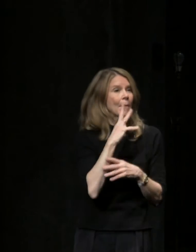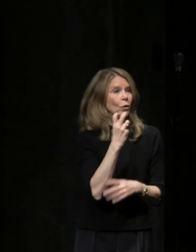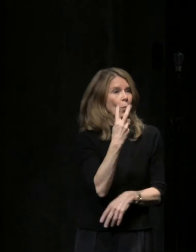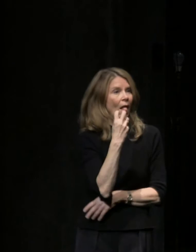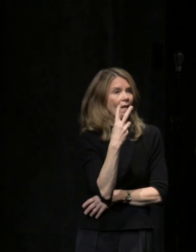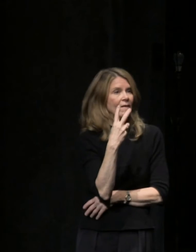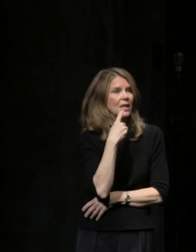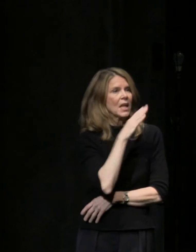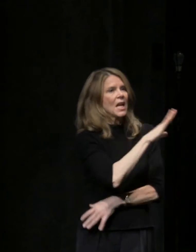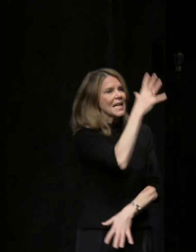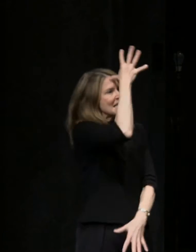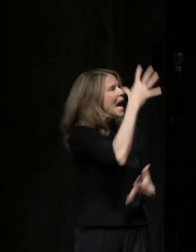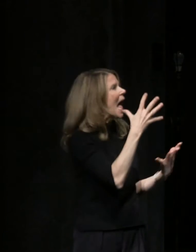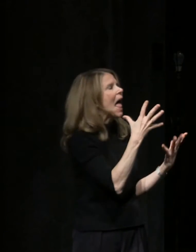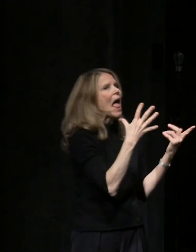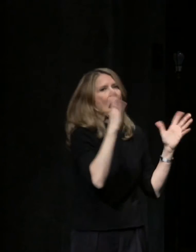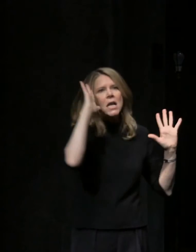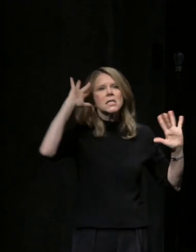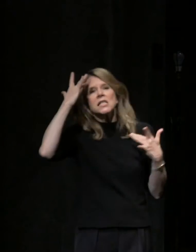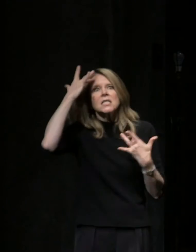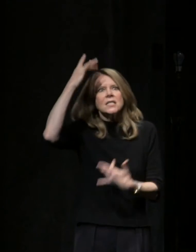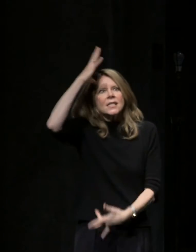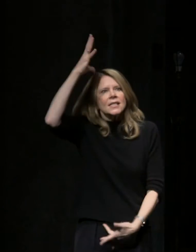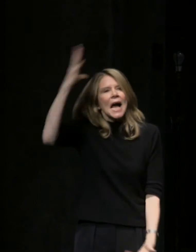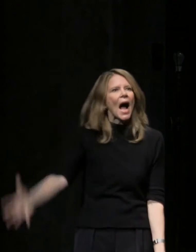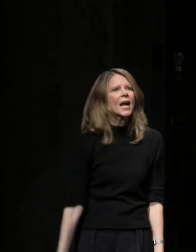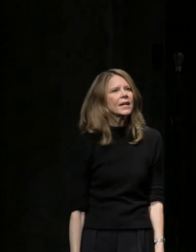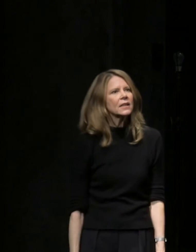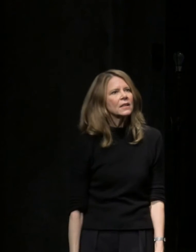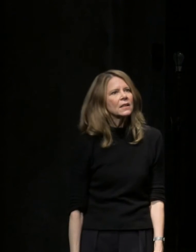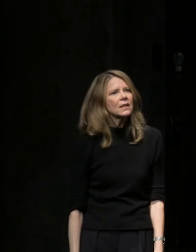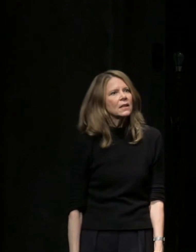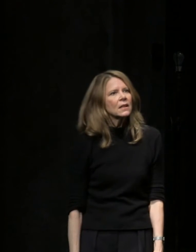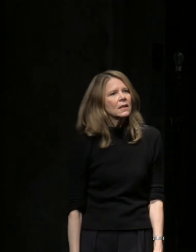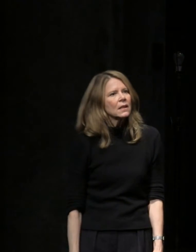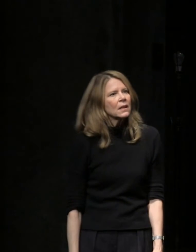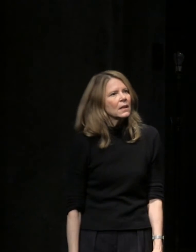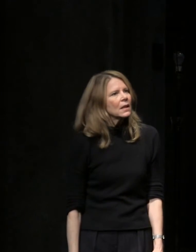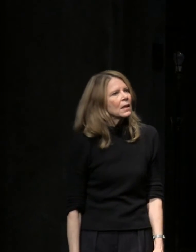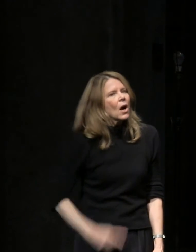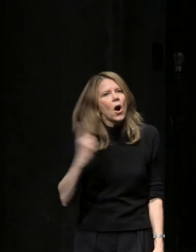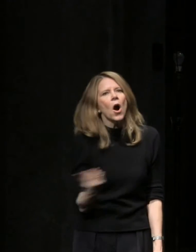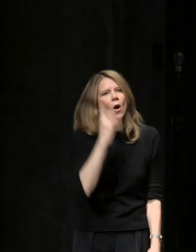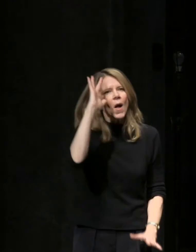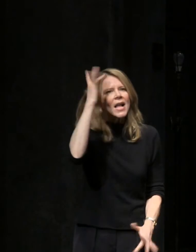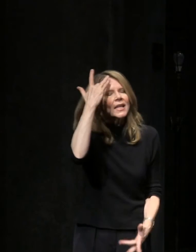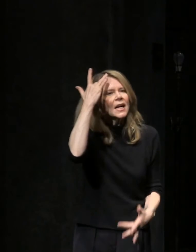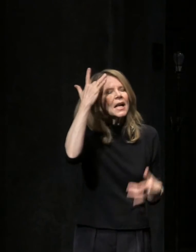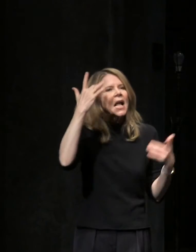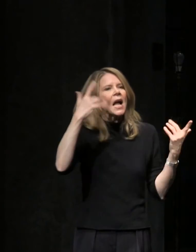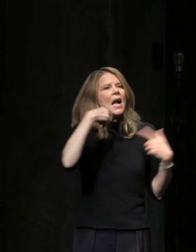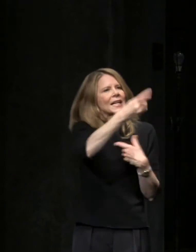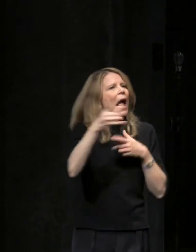"Dad, you're so annoying.” He said, “Let me explain it to you like this. If